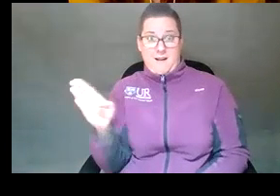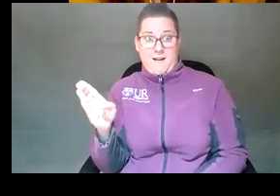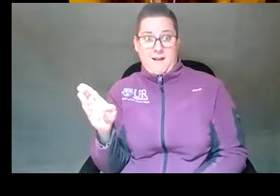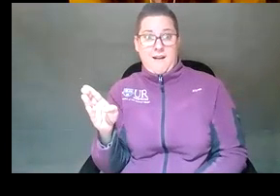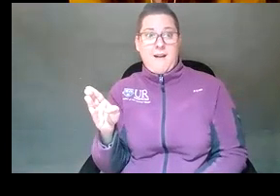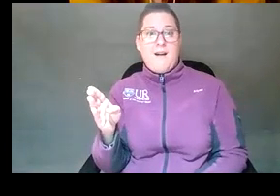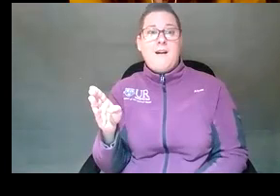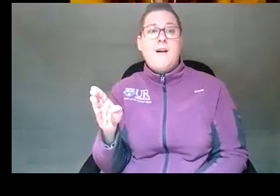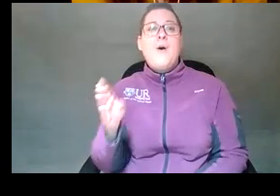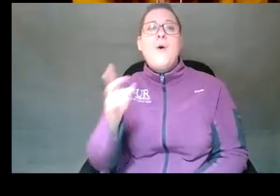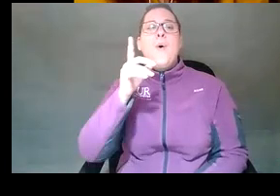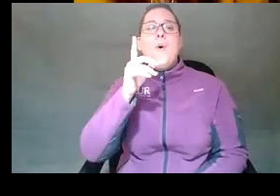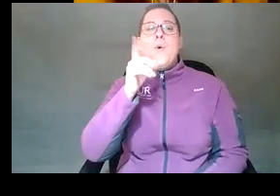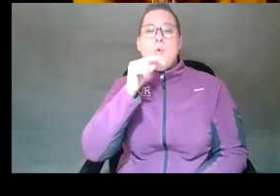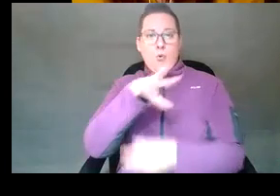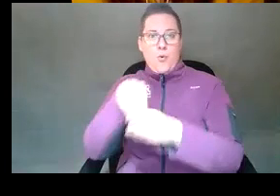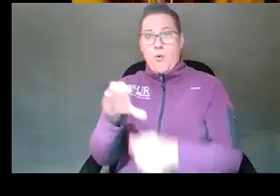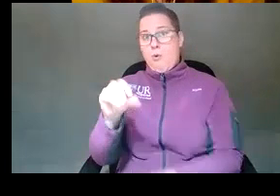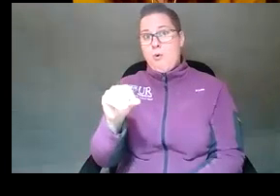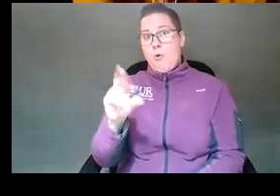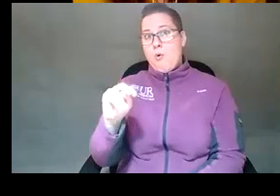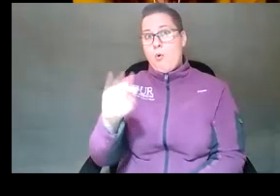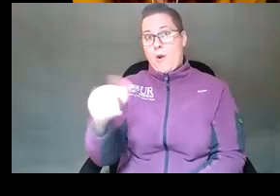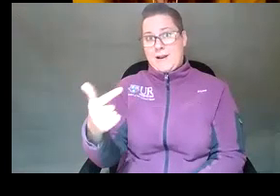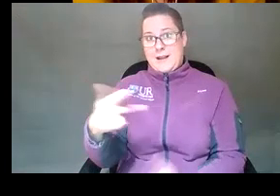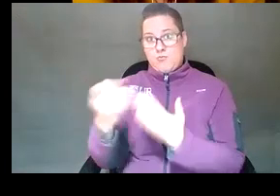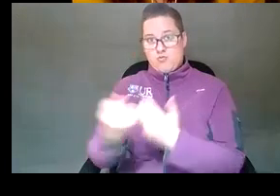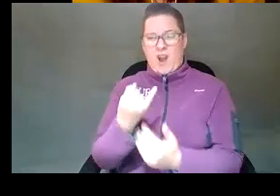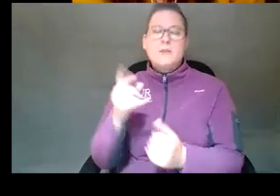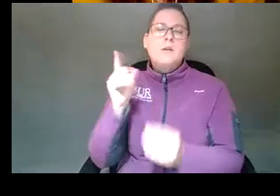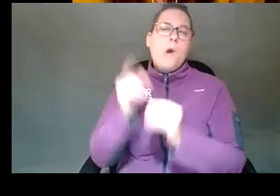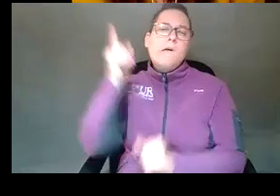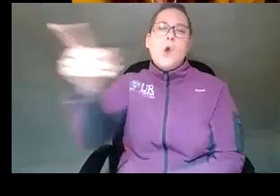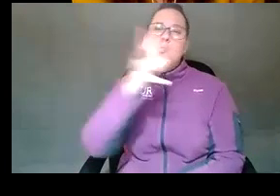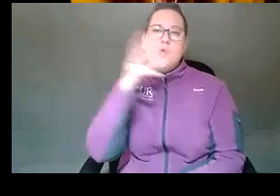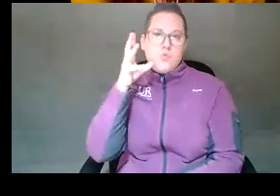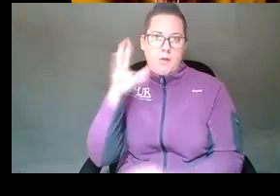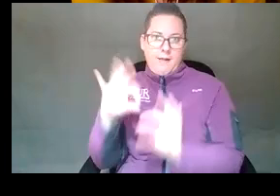involved in our corning project which was working with rural families in the rochester area compared